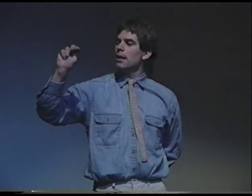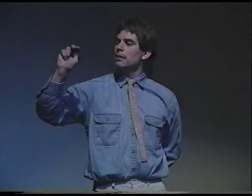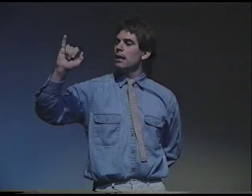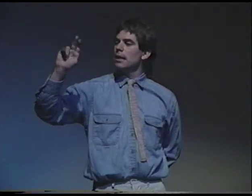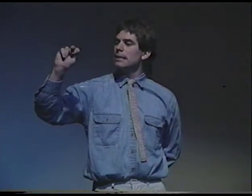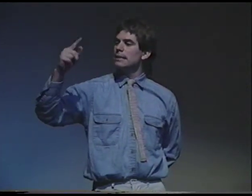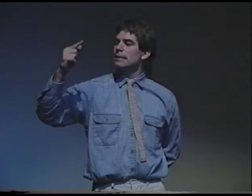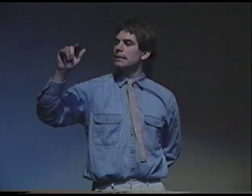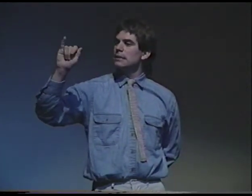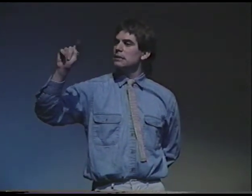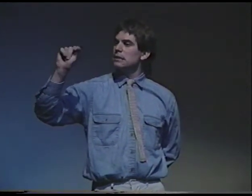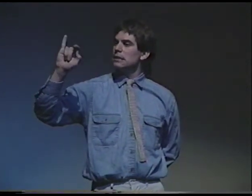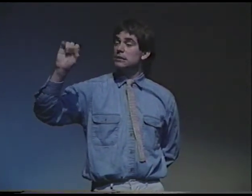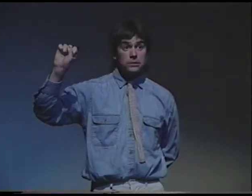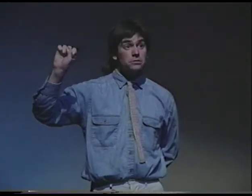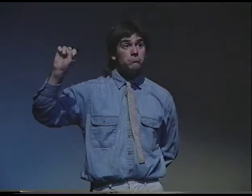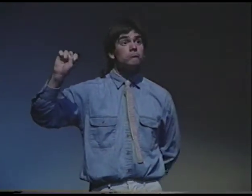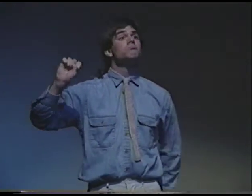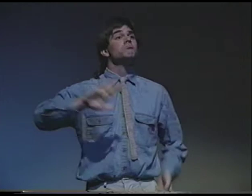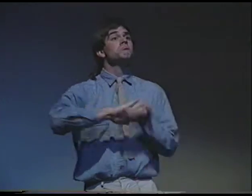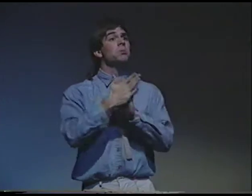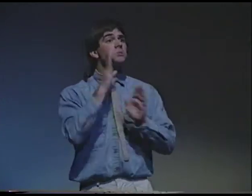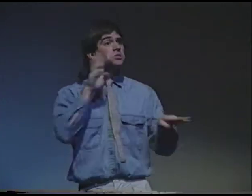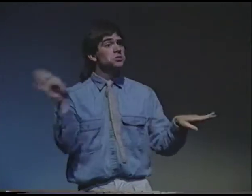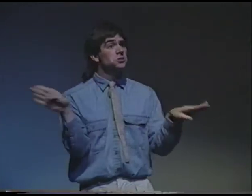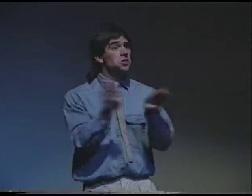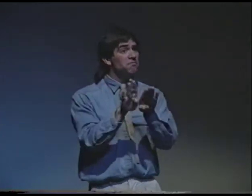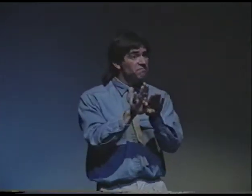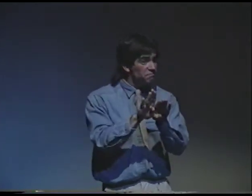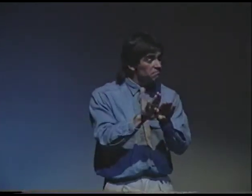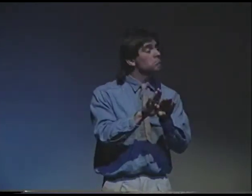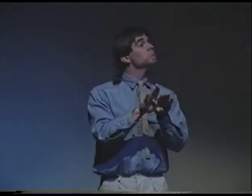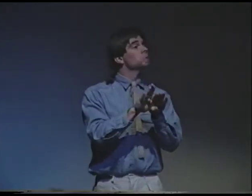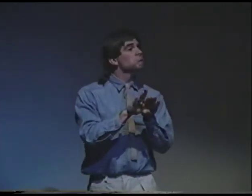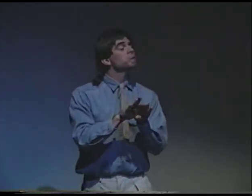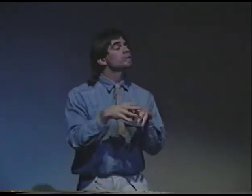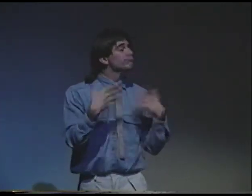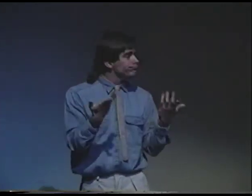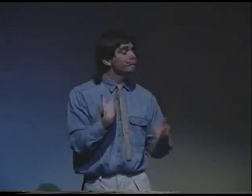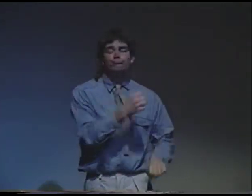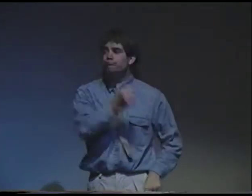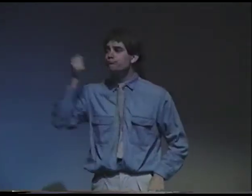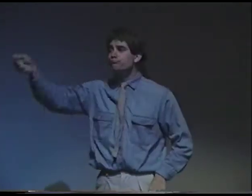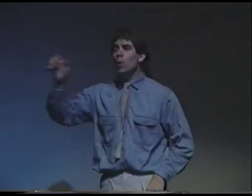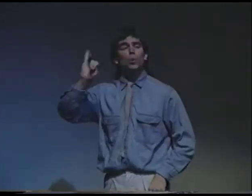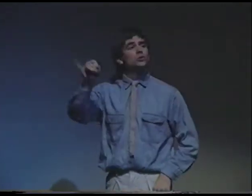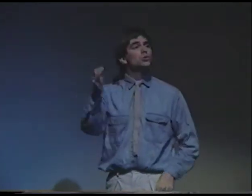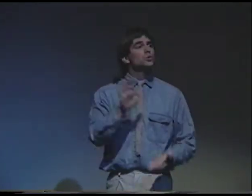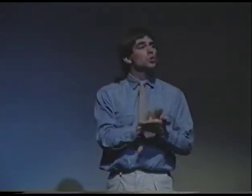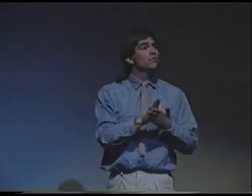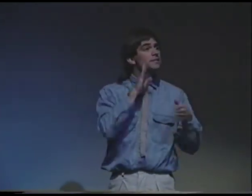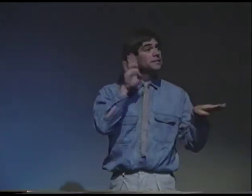came down with spinal meningitis, and I became deaf.